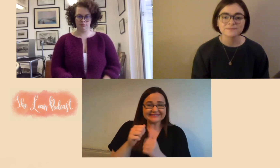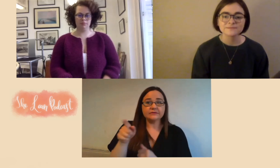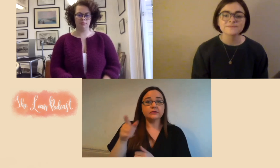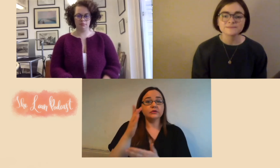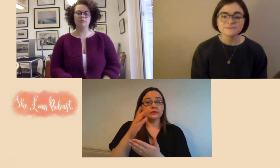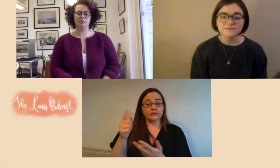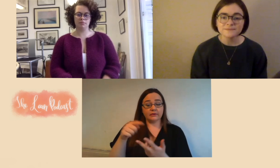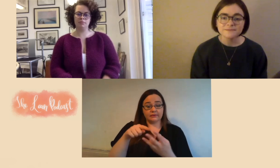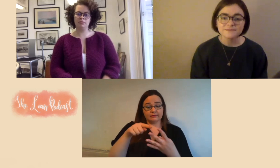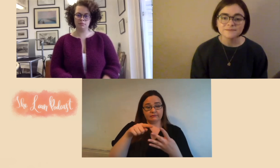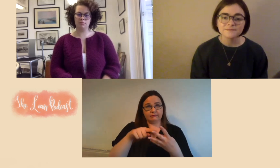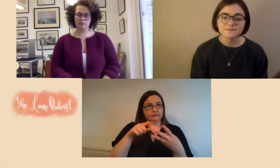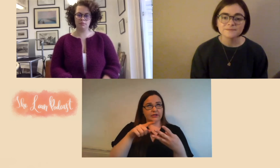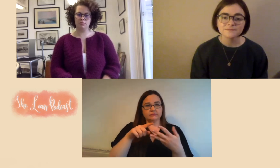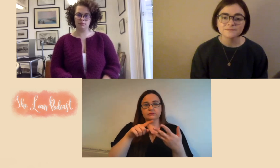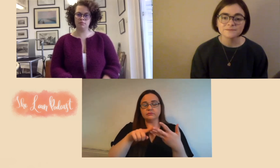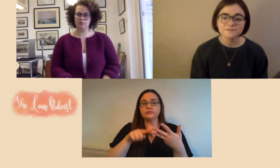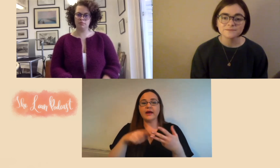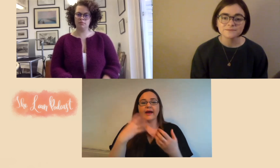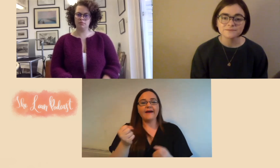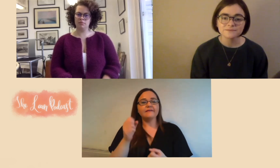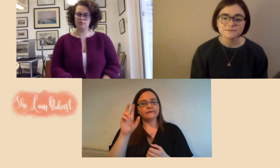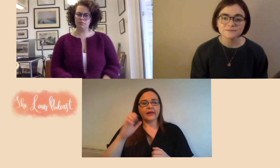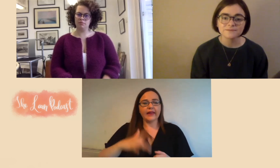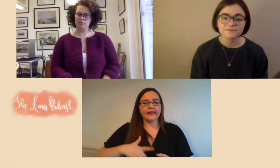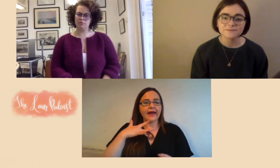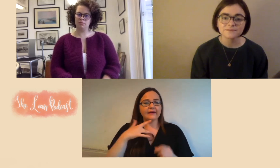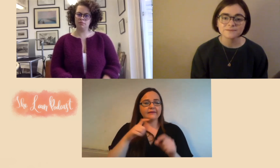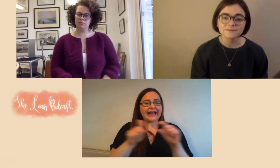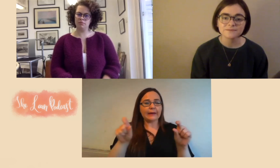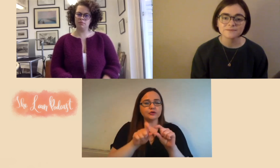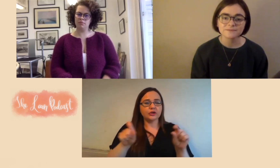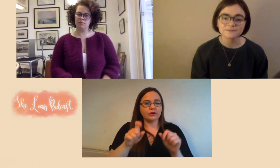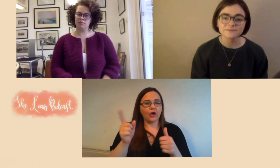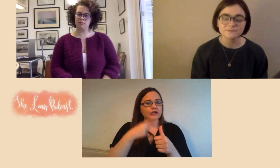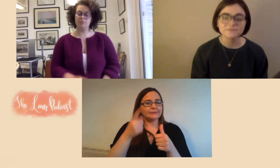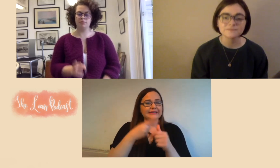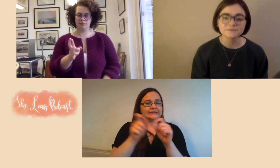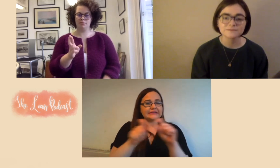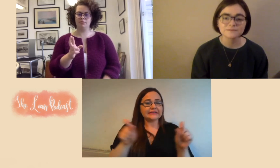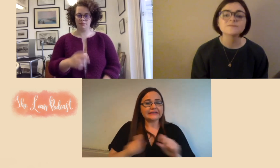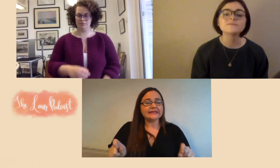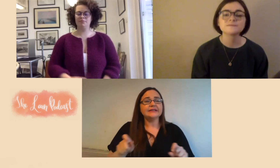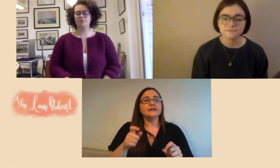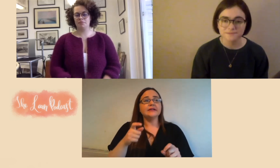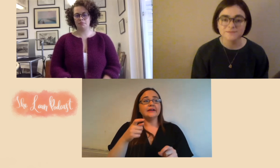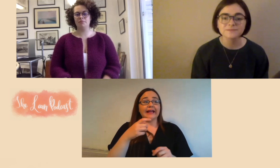Google Hangouts or MIS, I think along with those, one of them has an automatic captioning built in